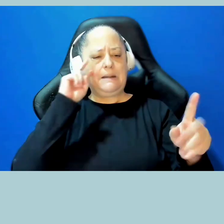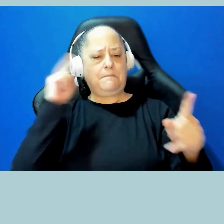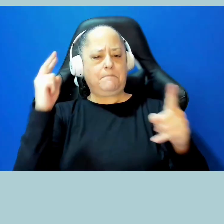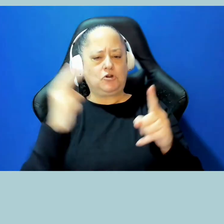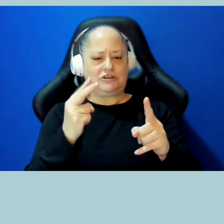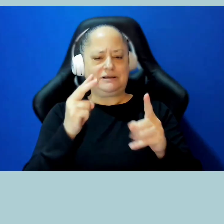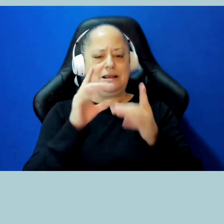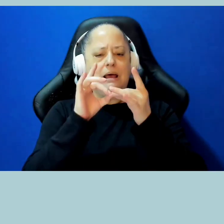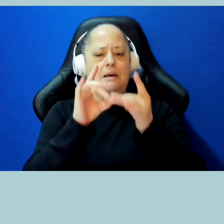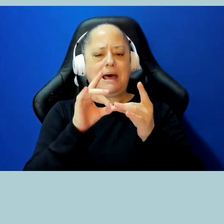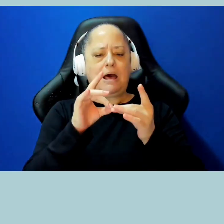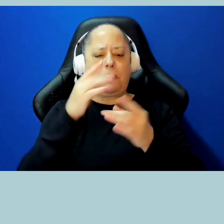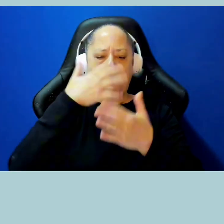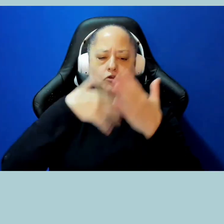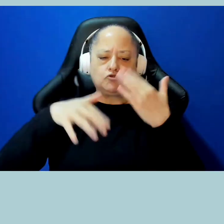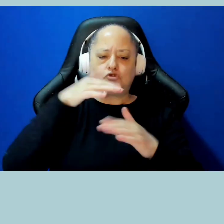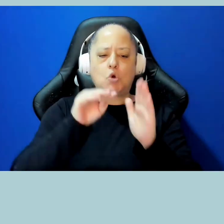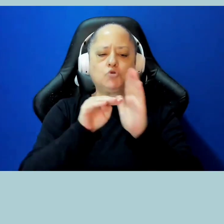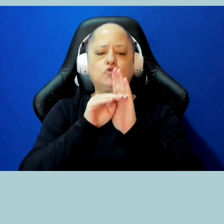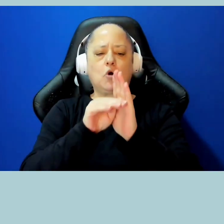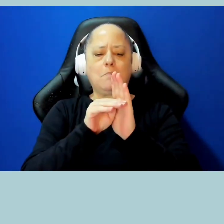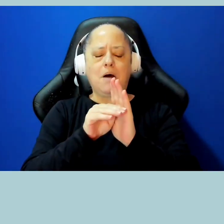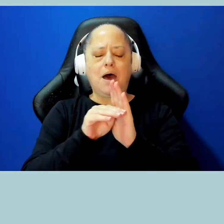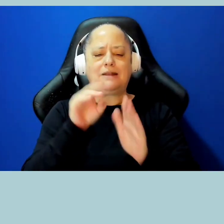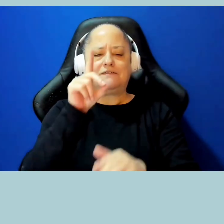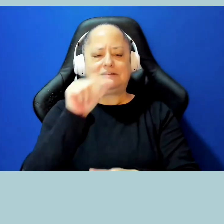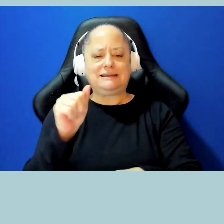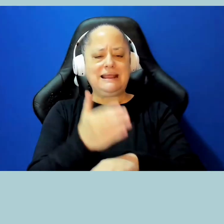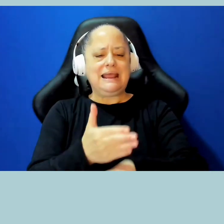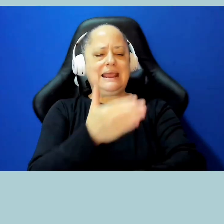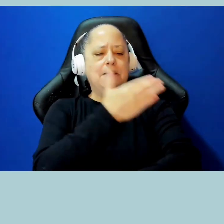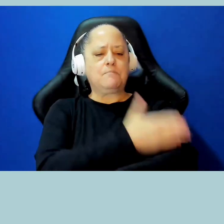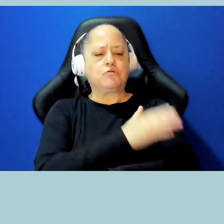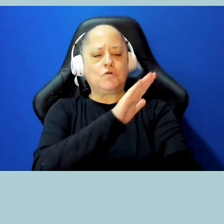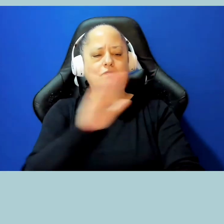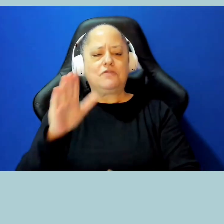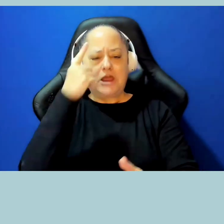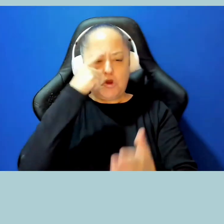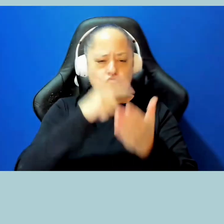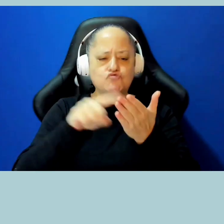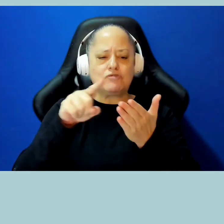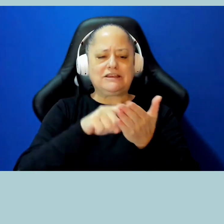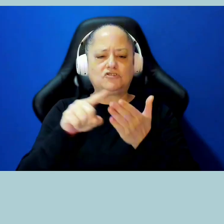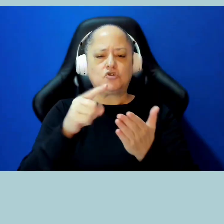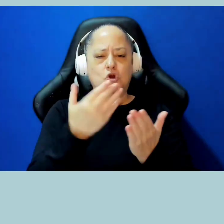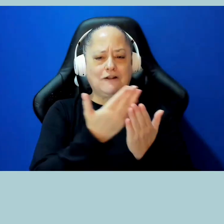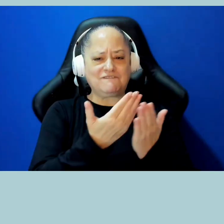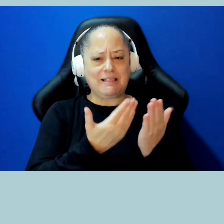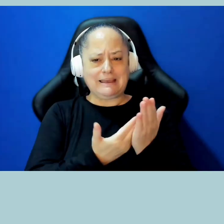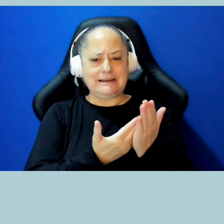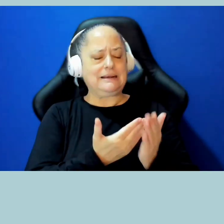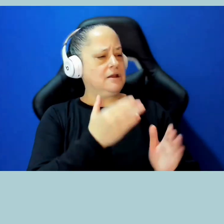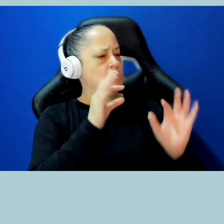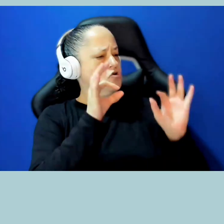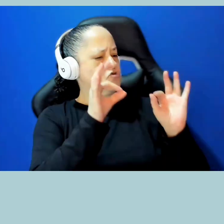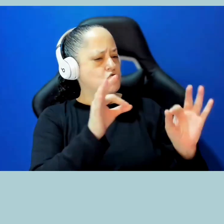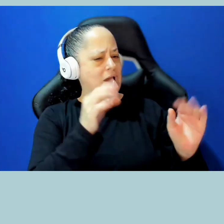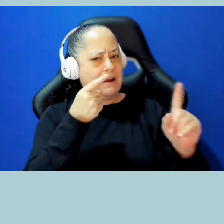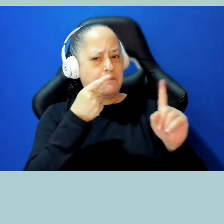of disability and improve their research validity. yeah it's an excellent point um it's something we did